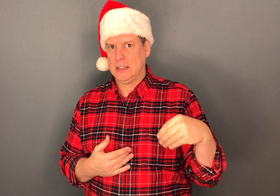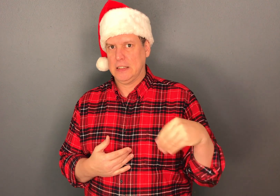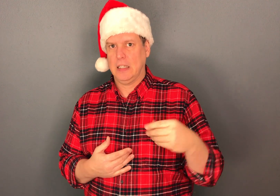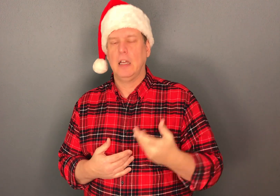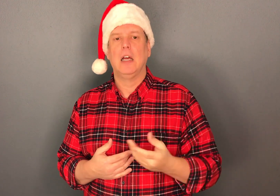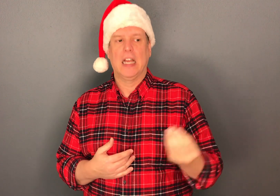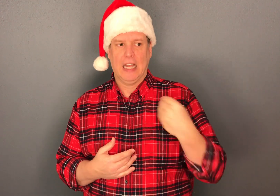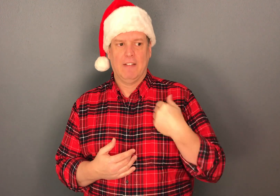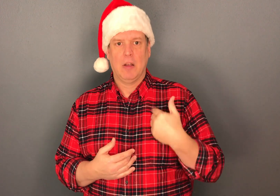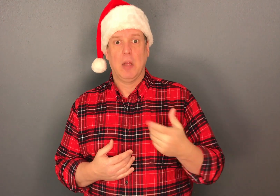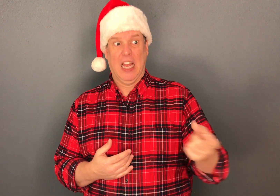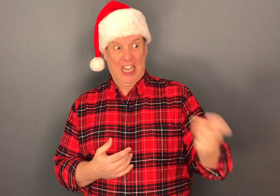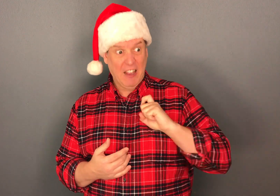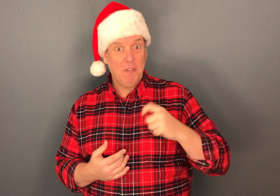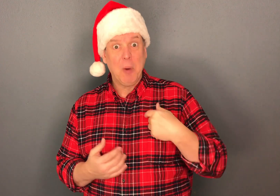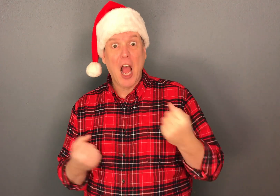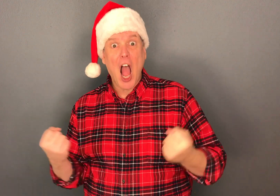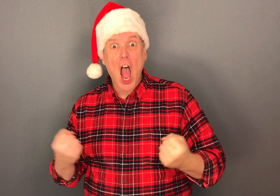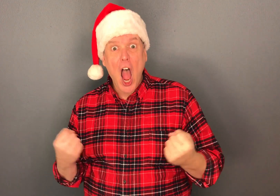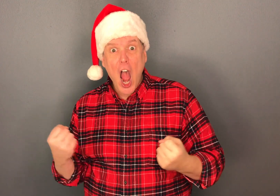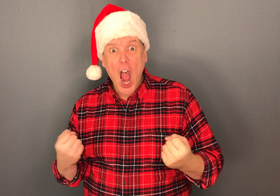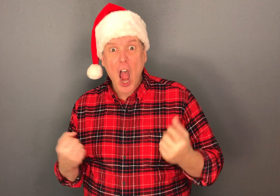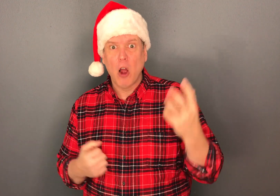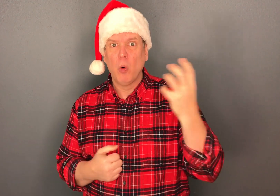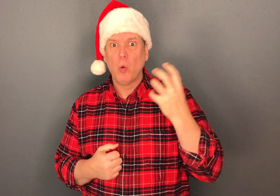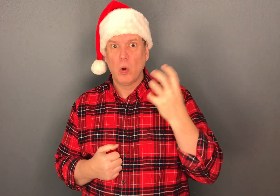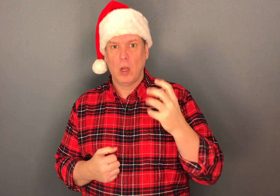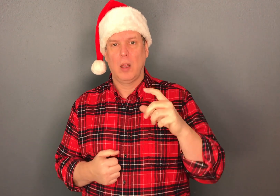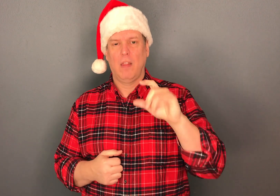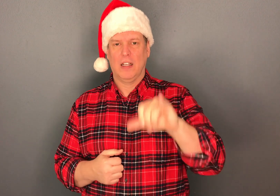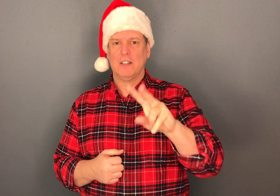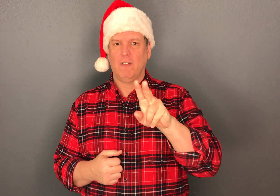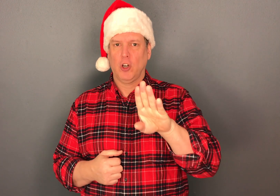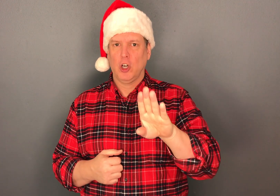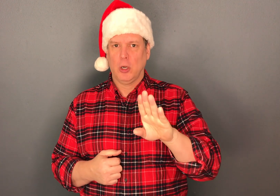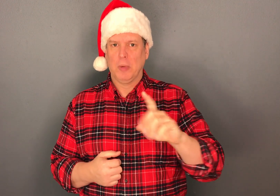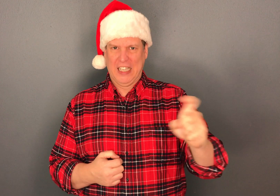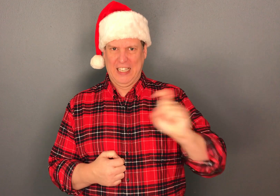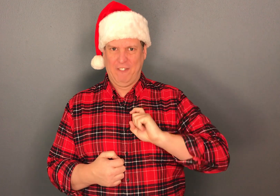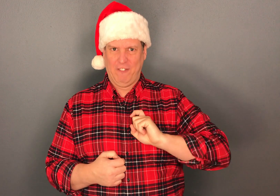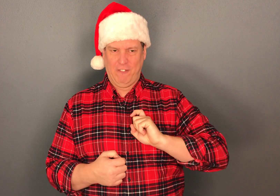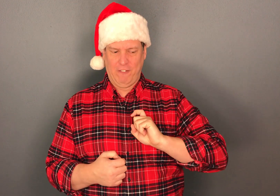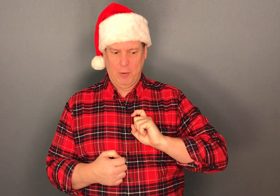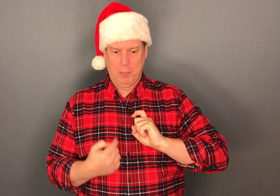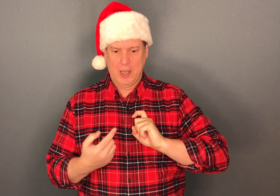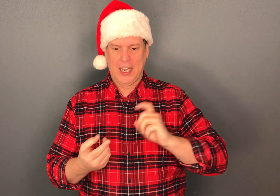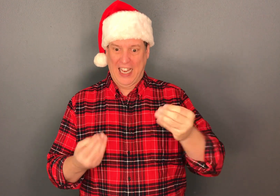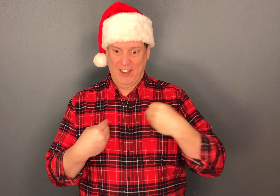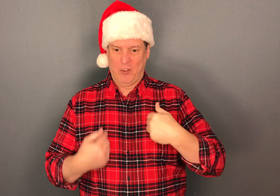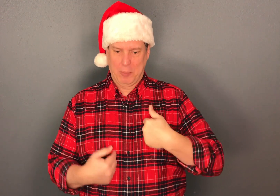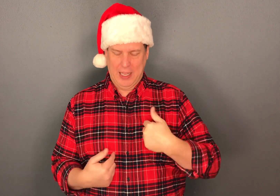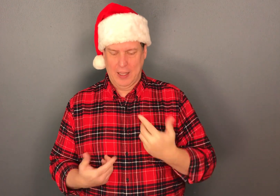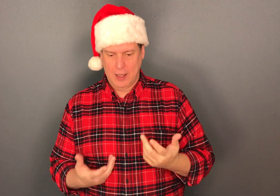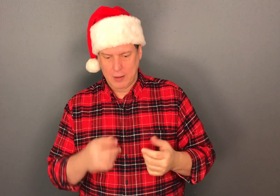Wow, these are nice keys! They gave me a car! Wow! So that's the verb "GIVE" specifically